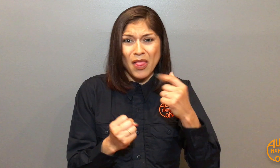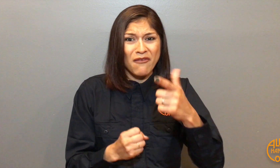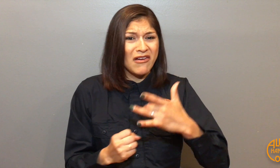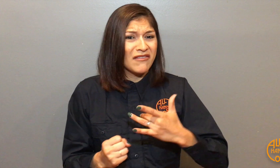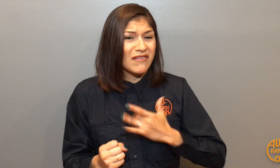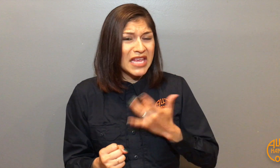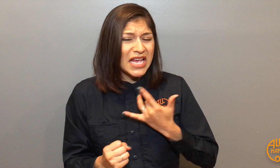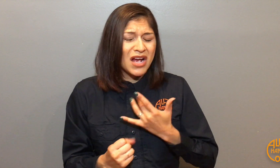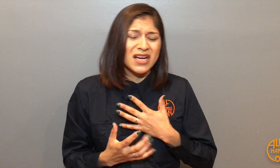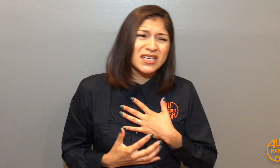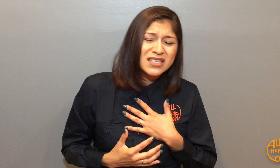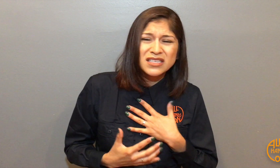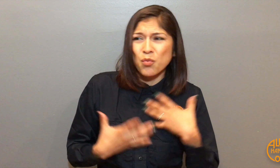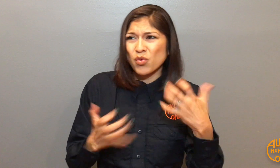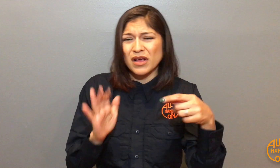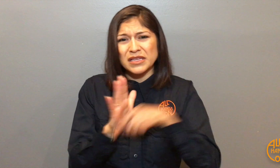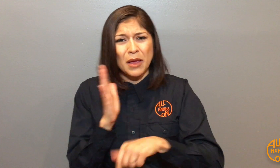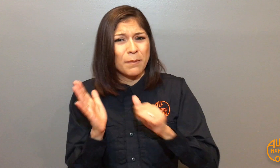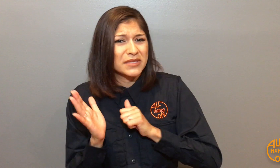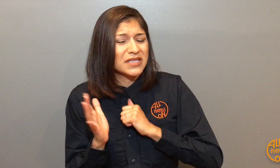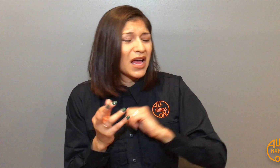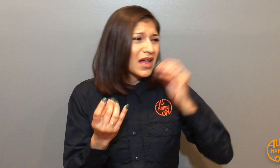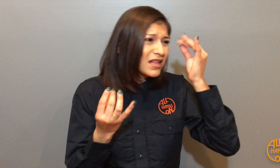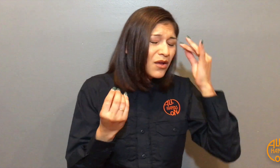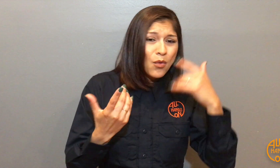if you're having issues with your mental health where you're just feeling like